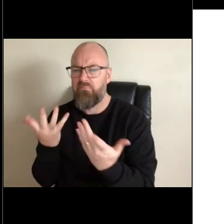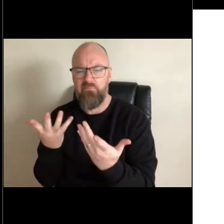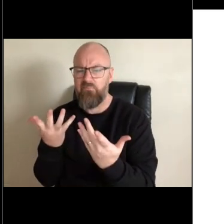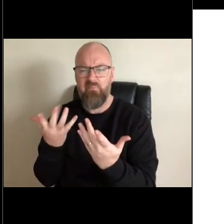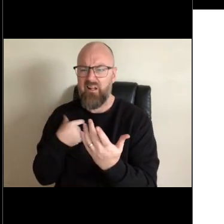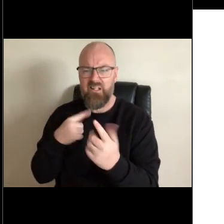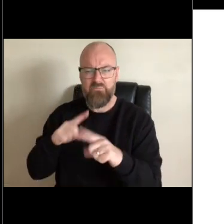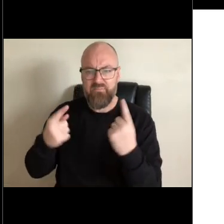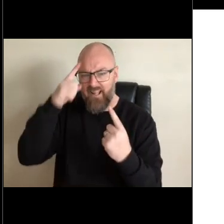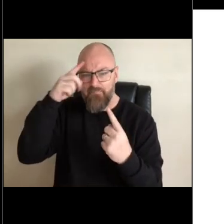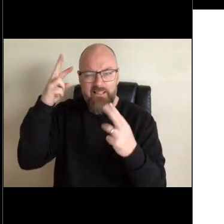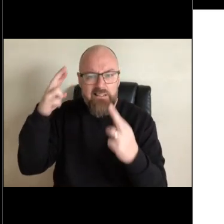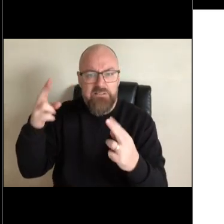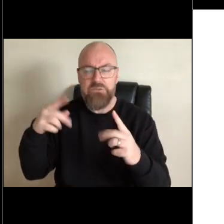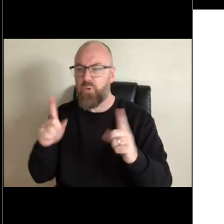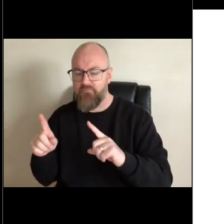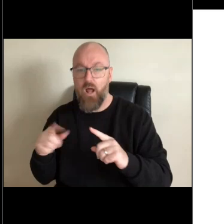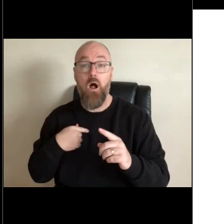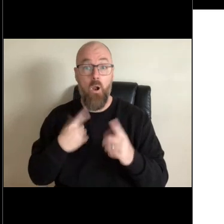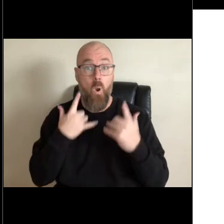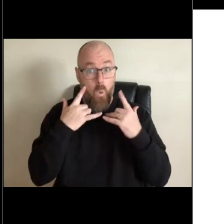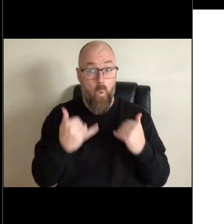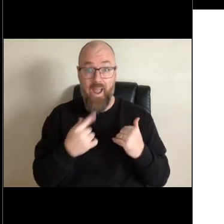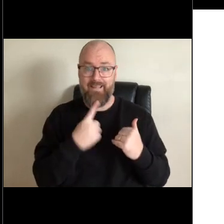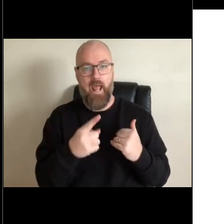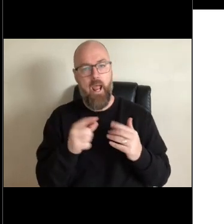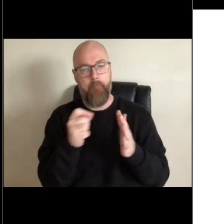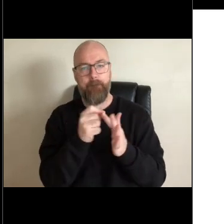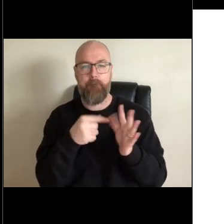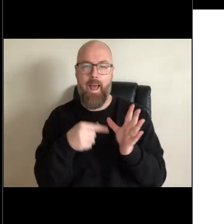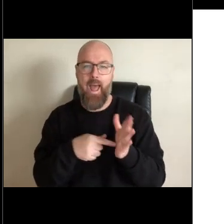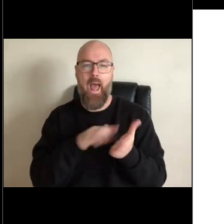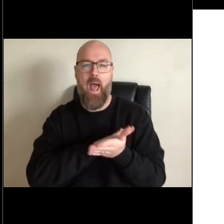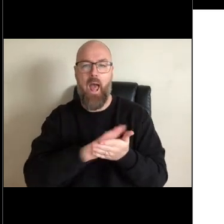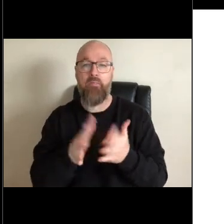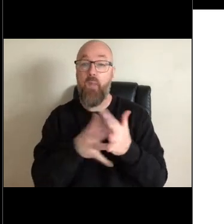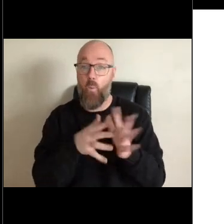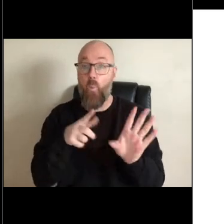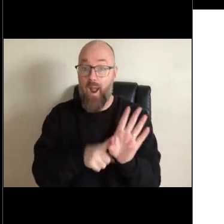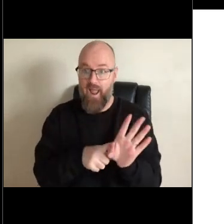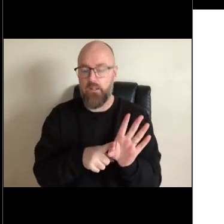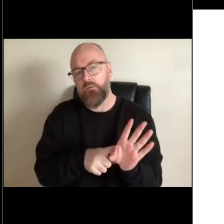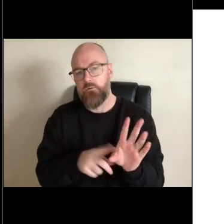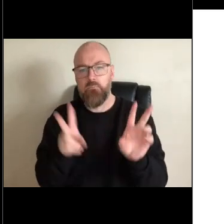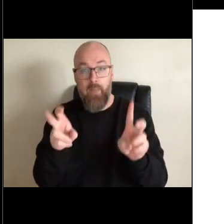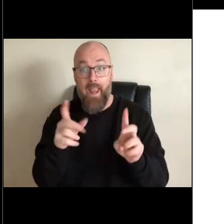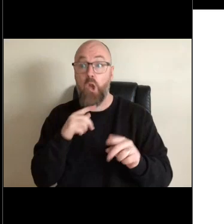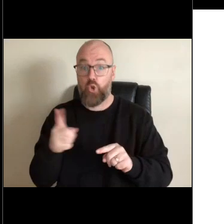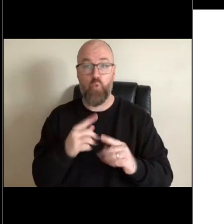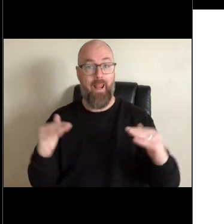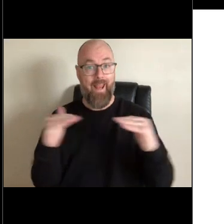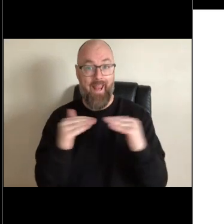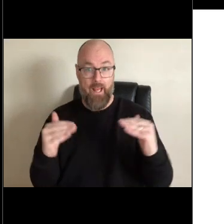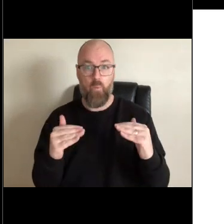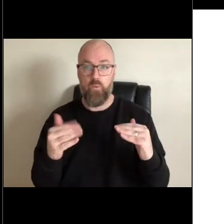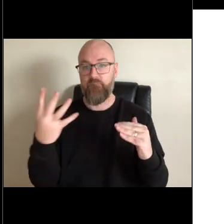to call it the pathway and so you started out with equal shared parental responsibility as the start